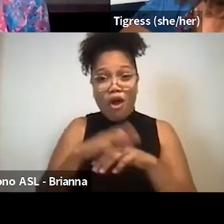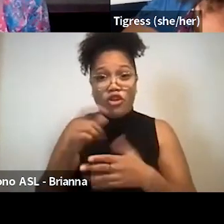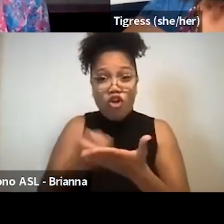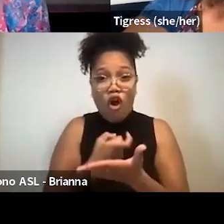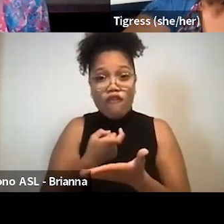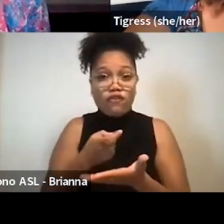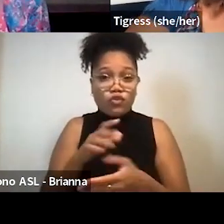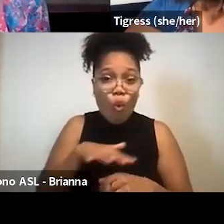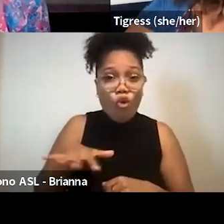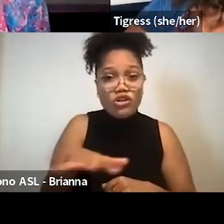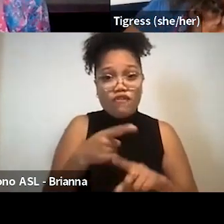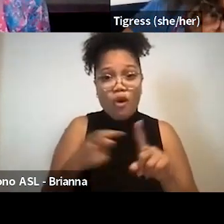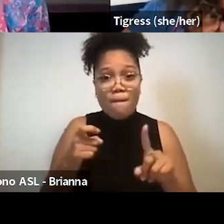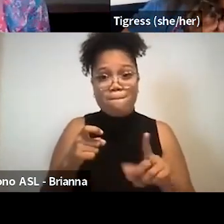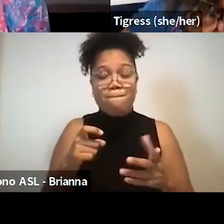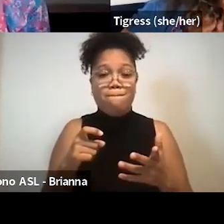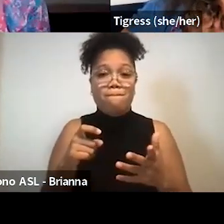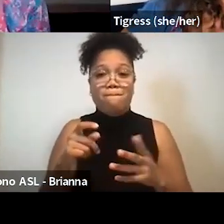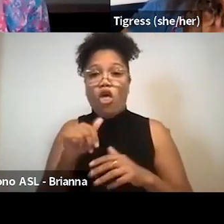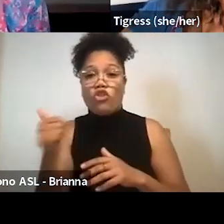about like your approach to this work about fat people?